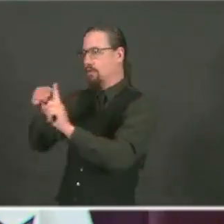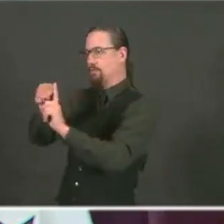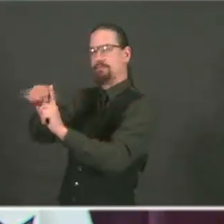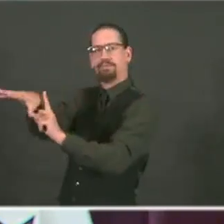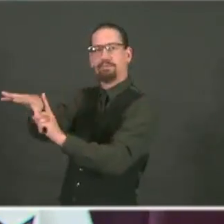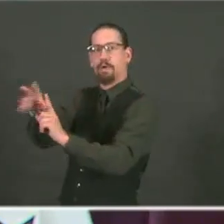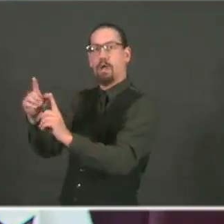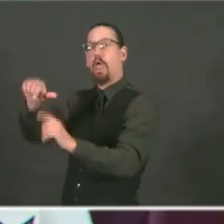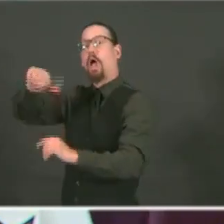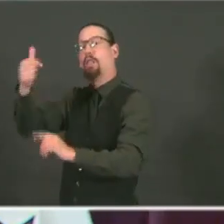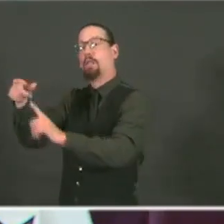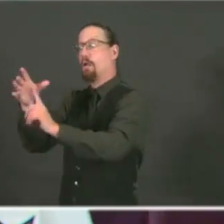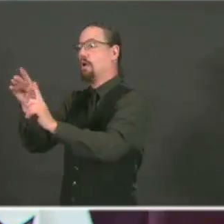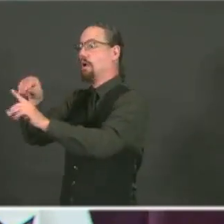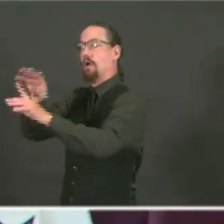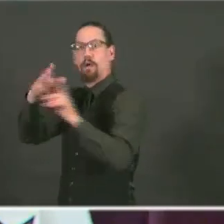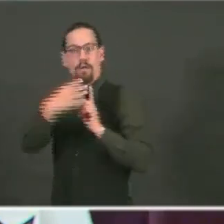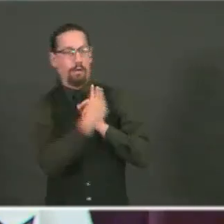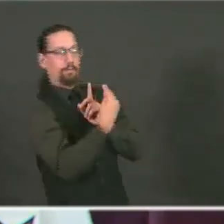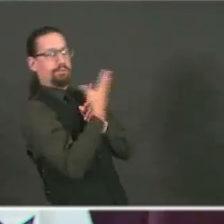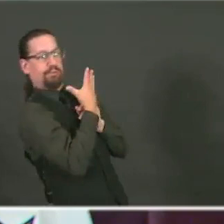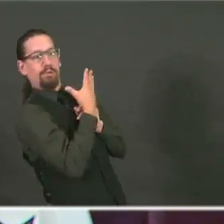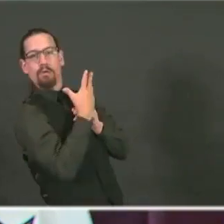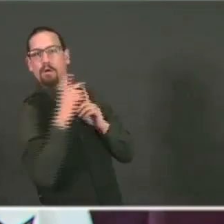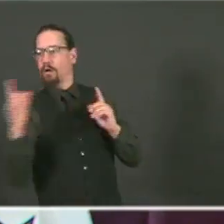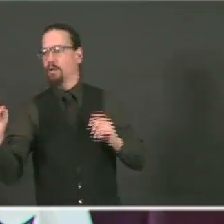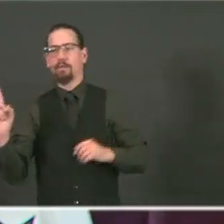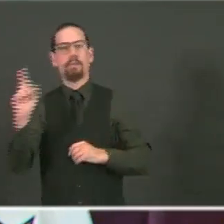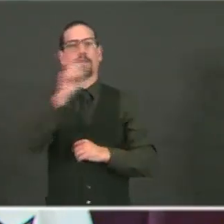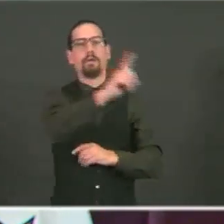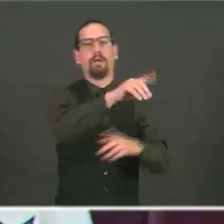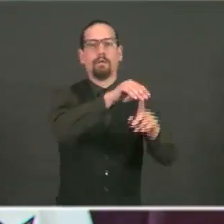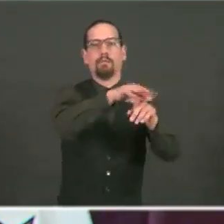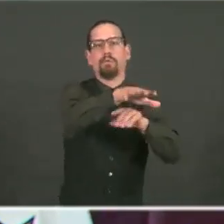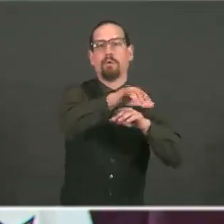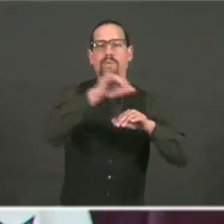THIS IS AN OPPORTUNITY FOR ME TO